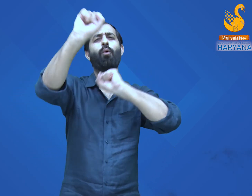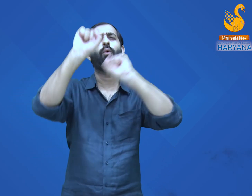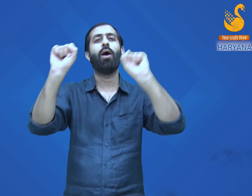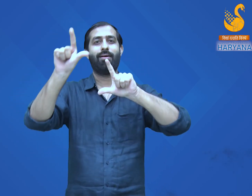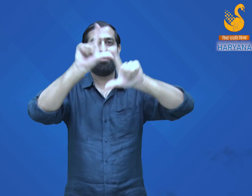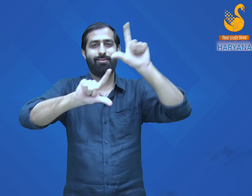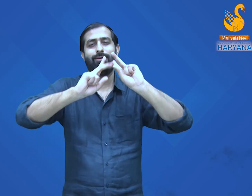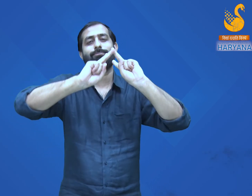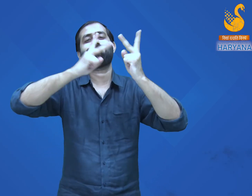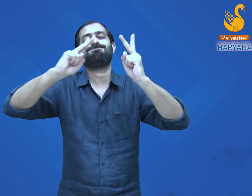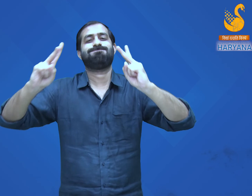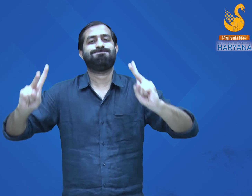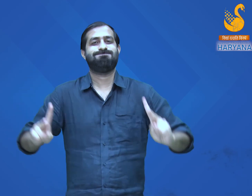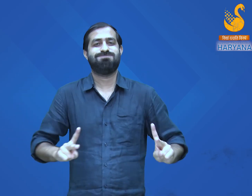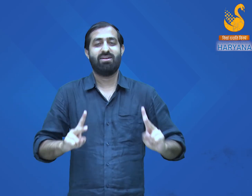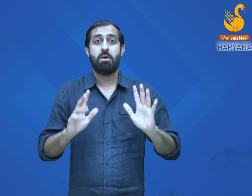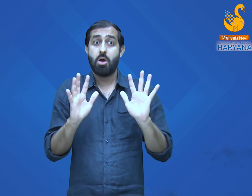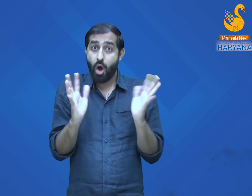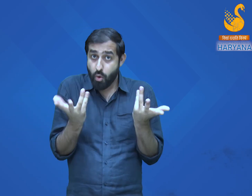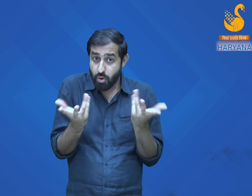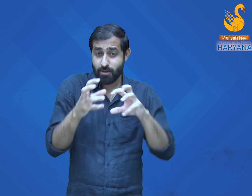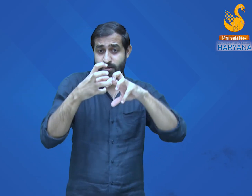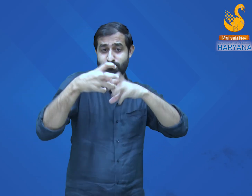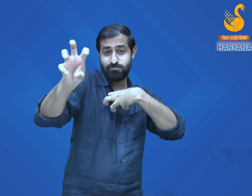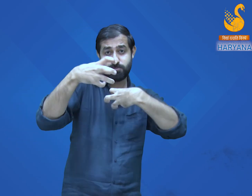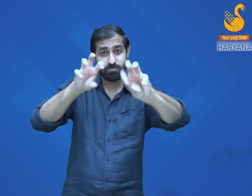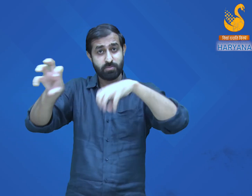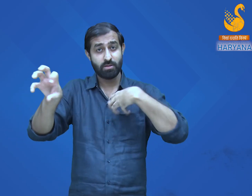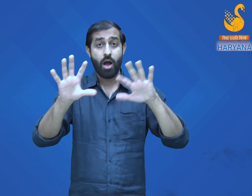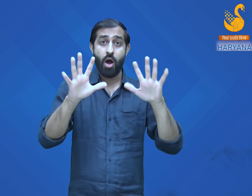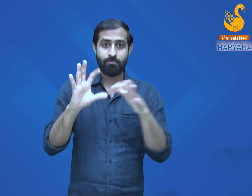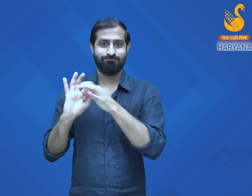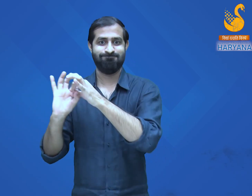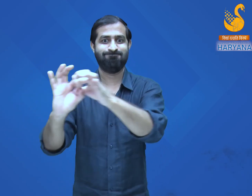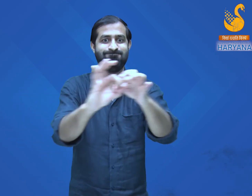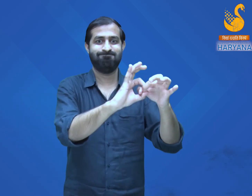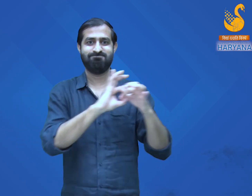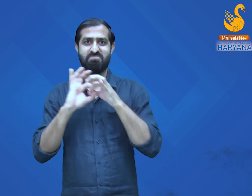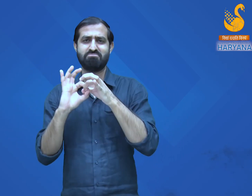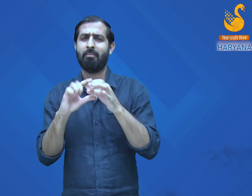we have different languages. Are the people of india united as one and live together or not?